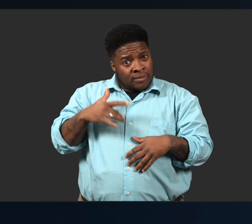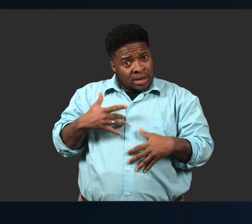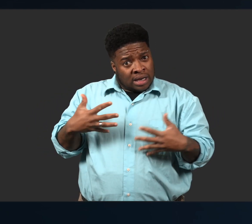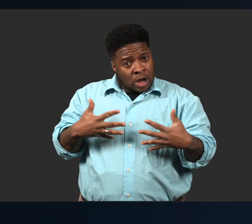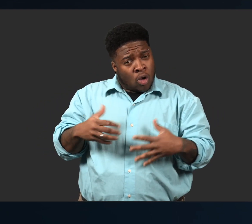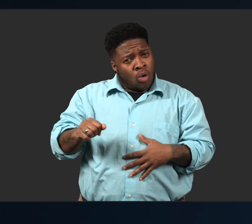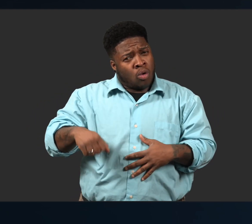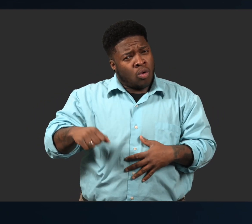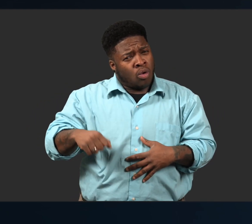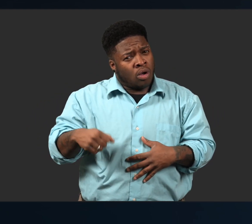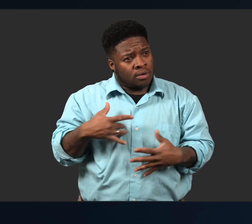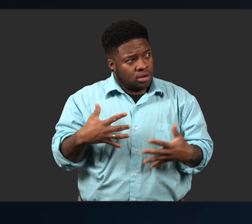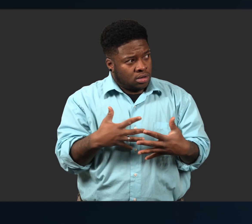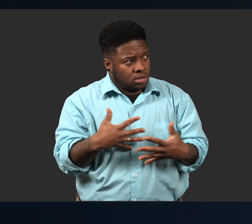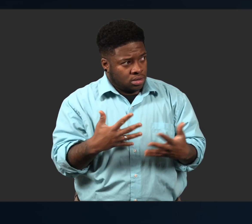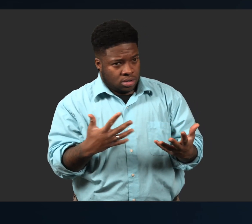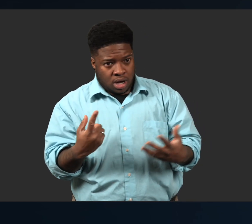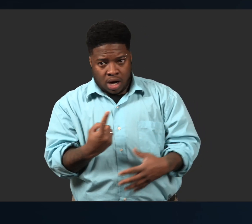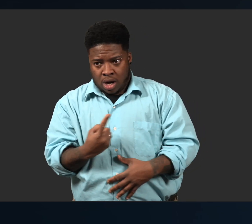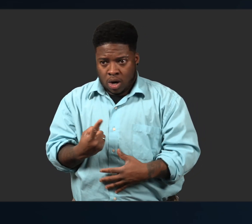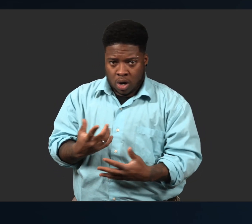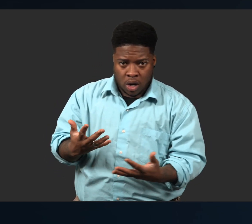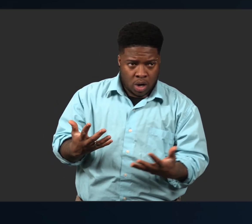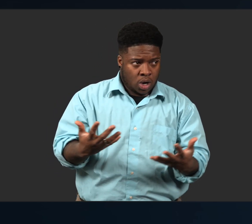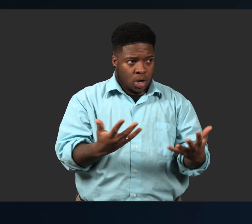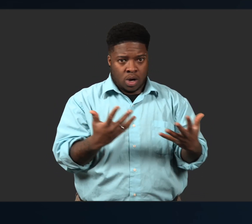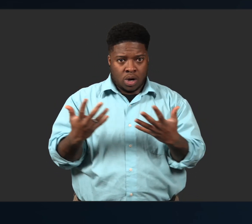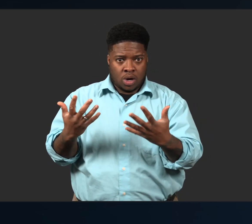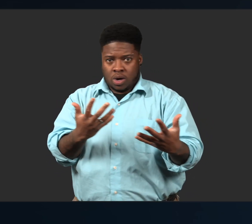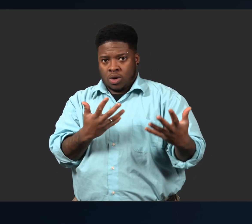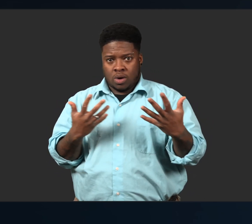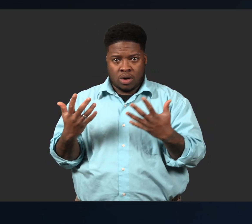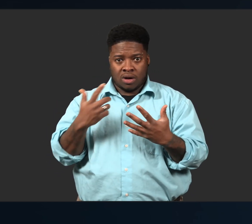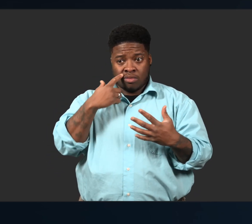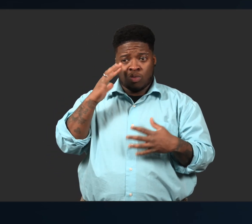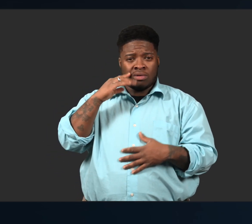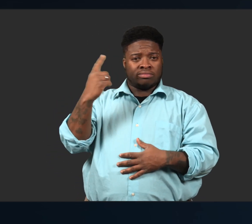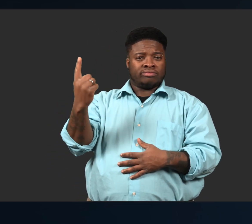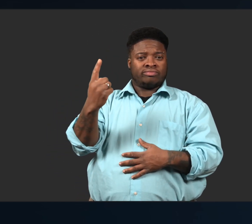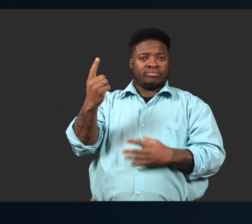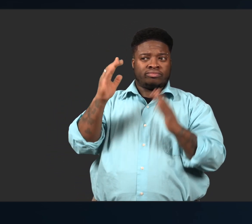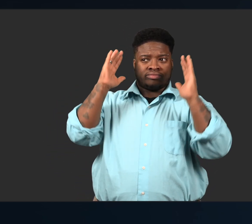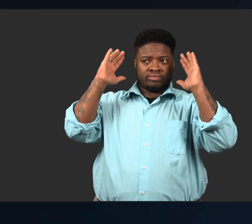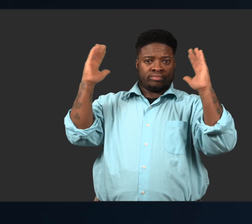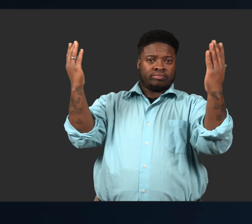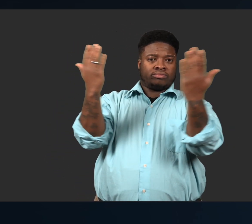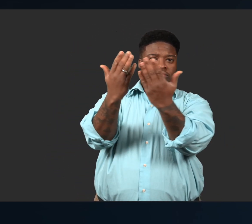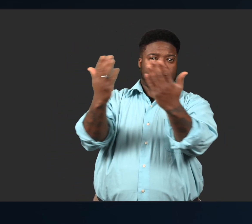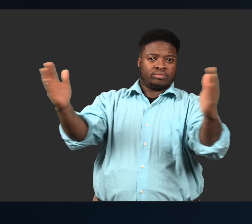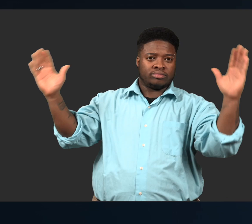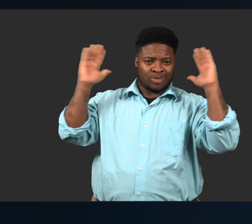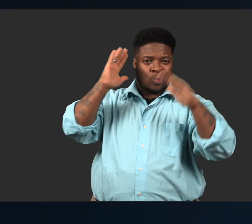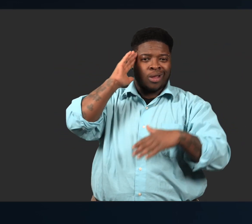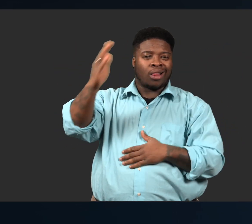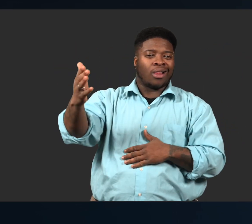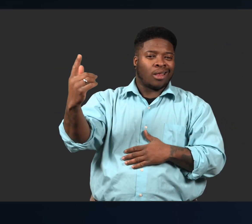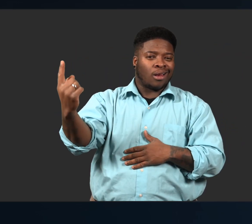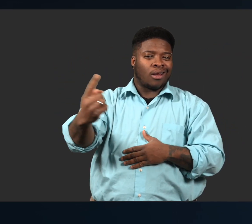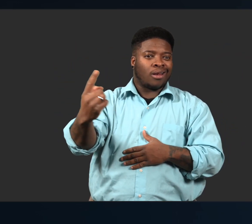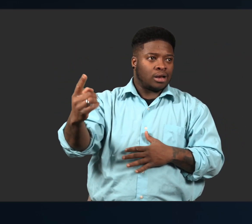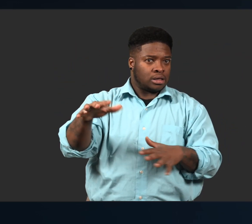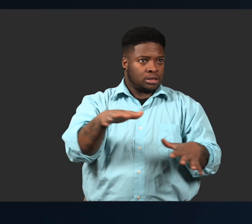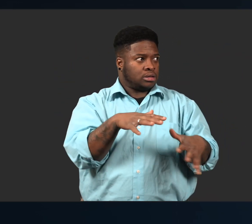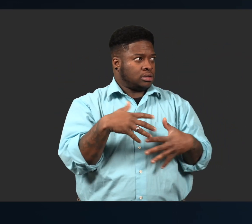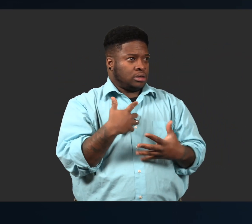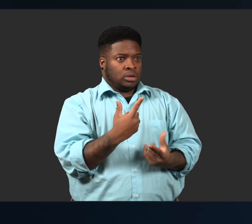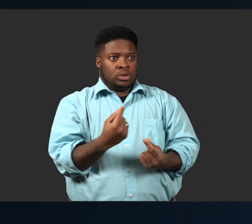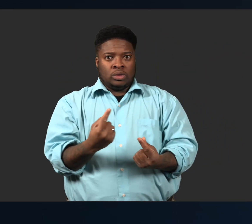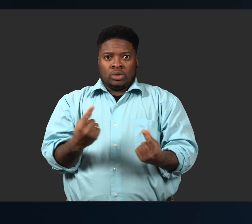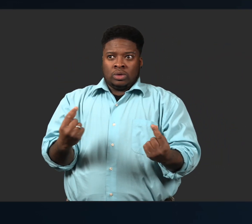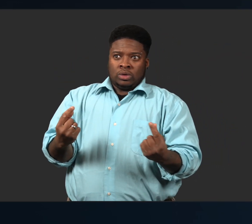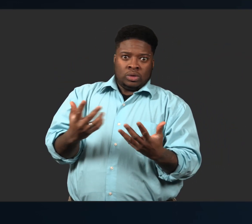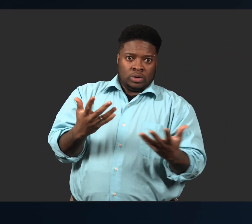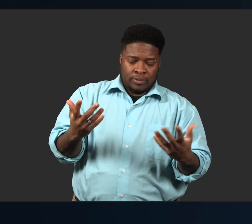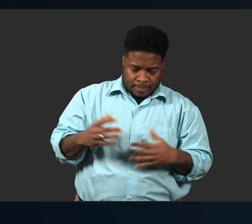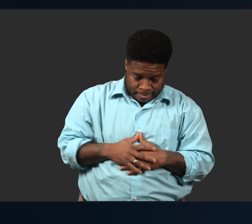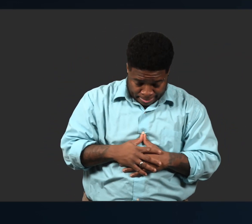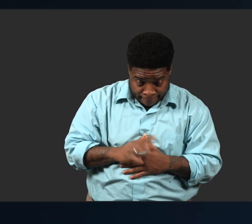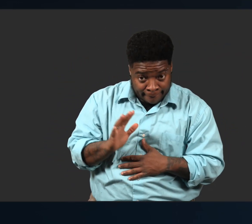Alice will undoubtedly feel scared, alone, unsure of where she is. She will, in fact, be in her own room.